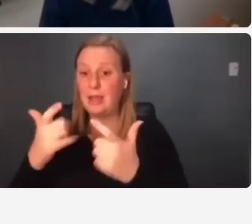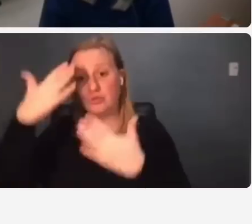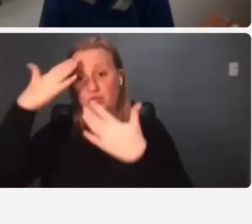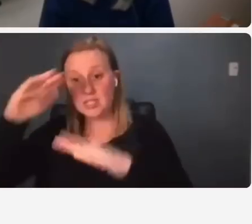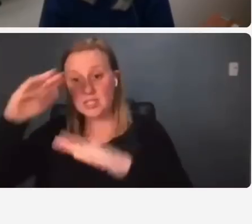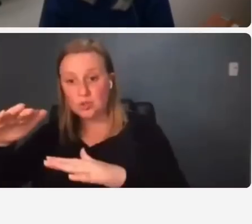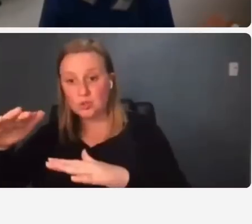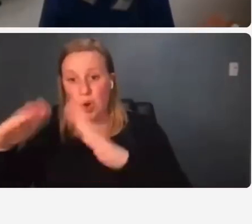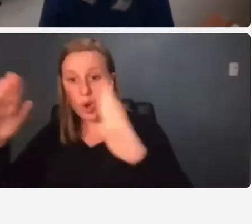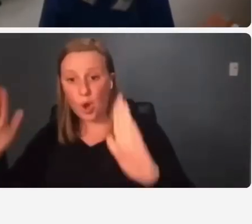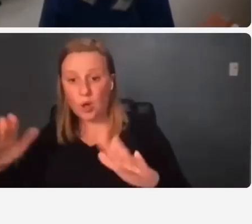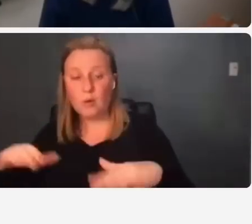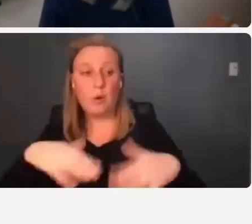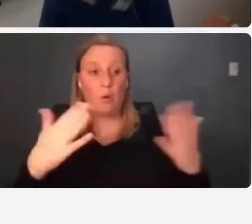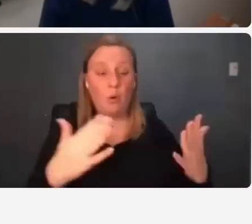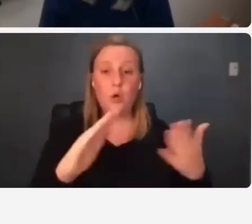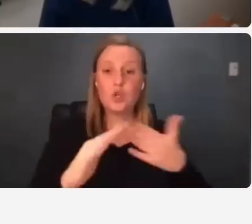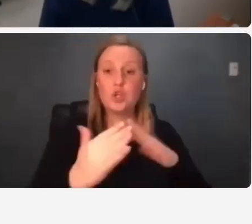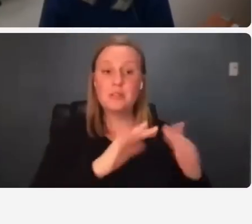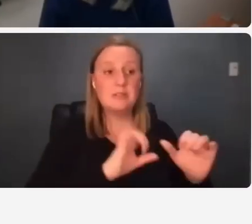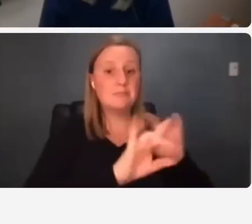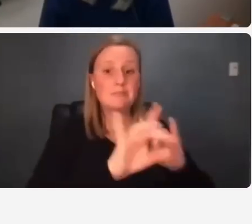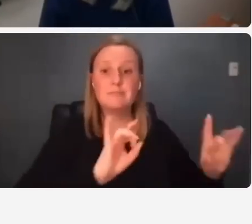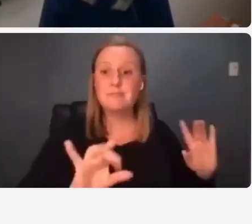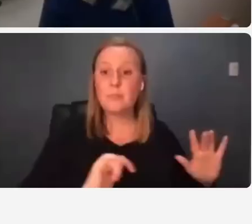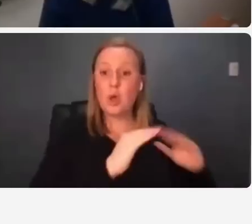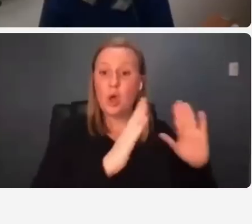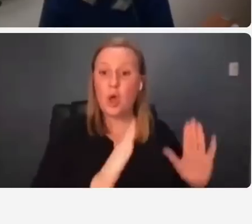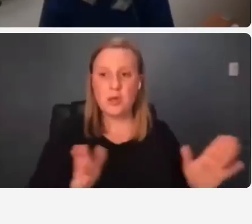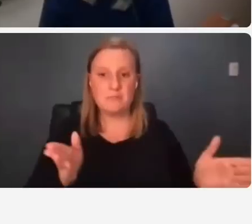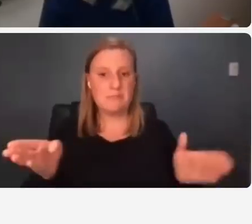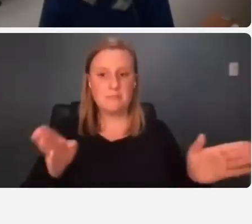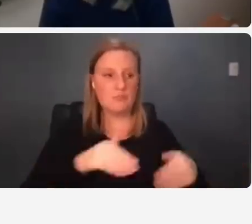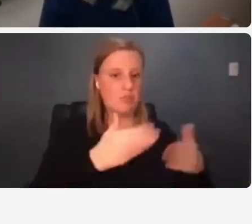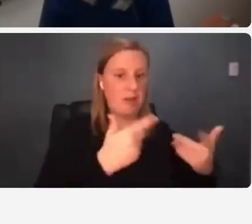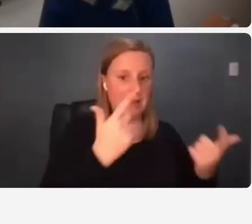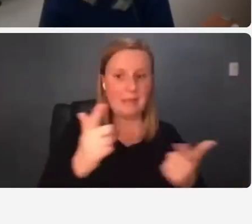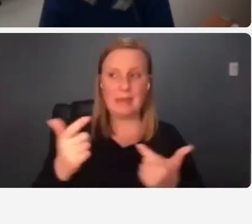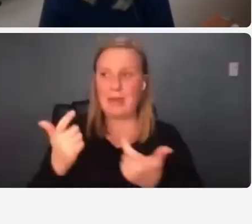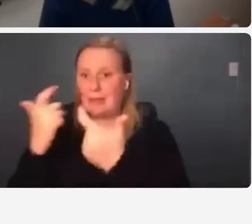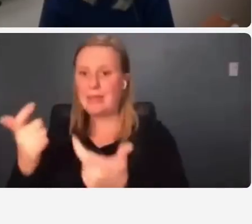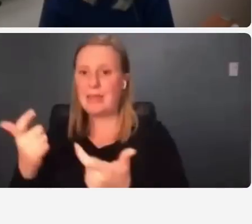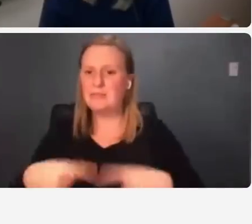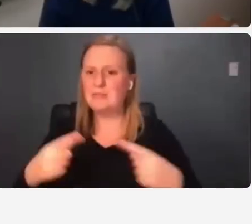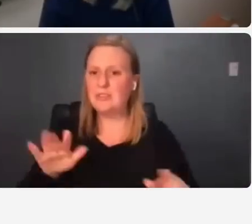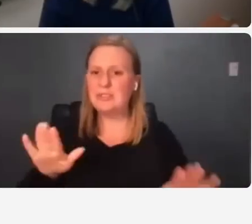So that is something that we'll specifically test and we welcome people's feedback on it. Because the intent of what we want to do with the